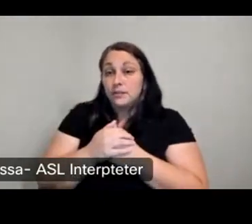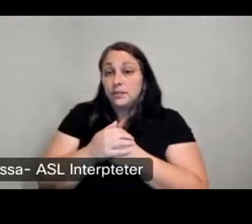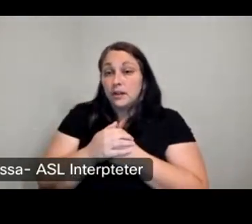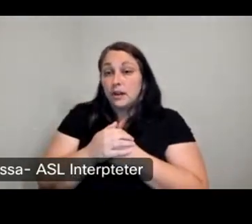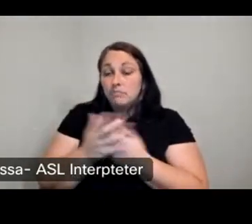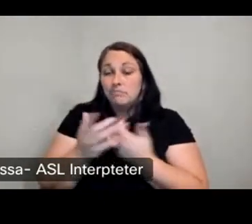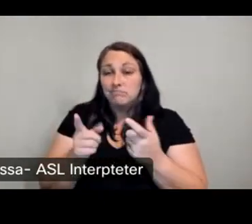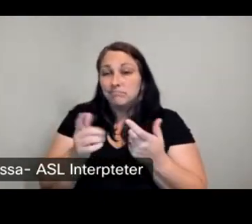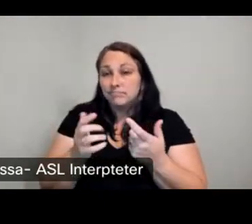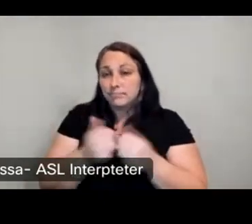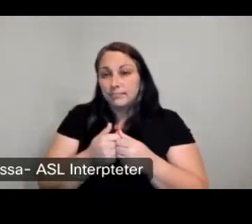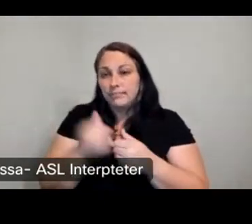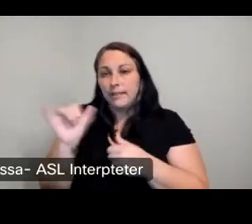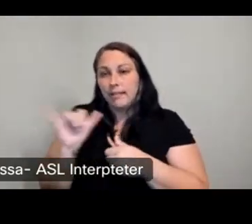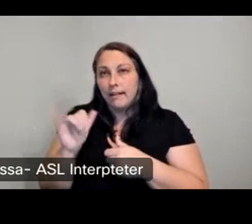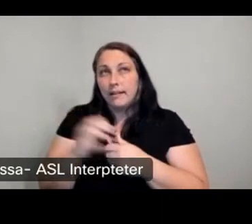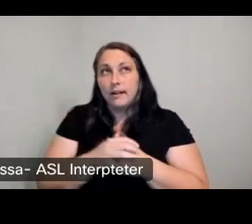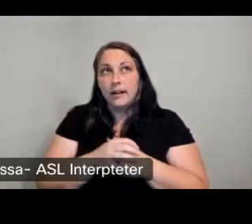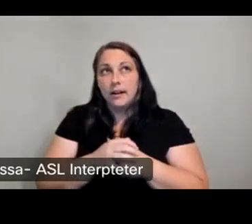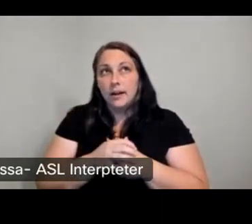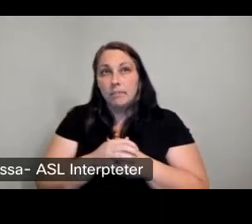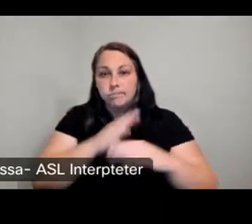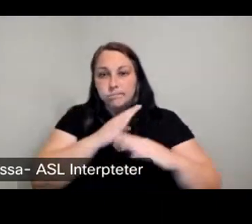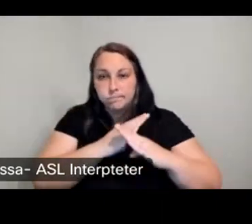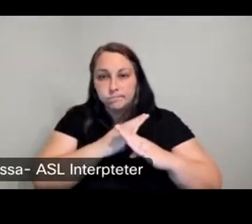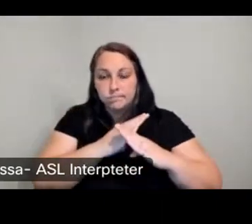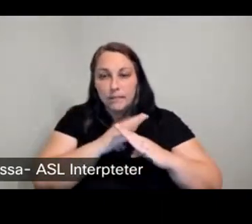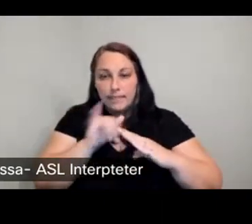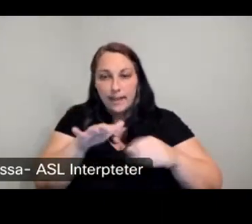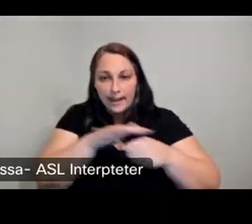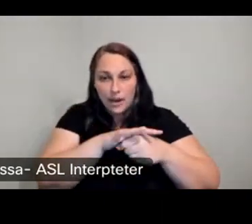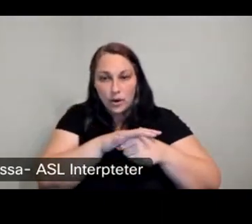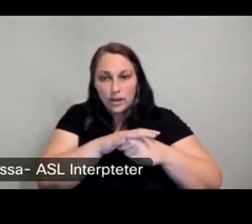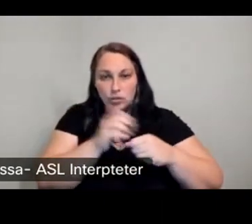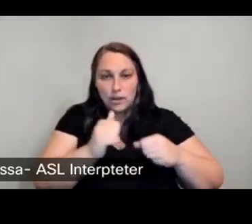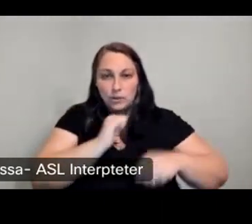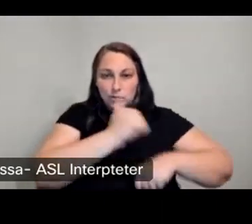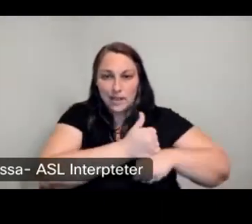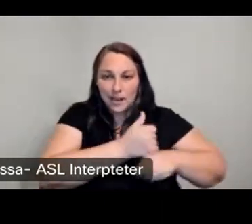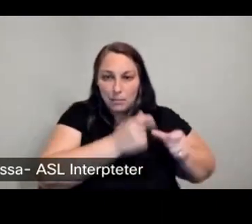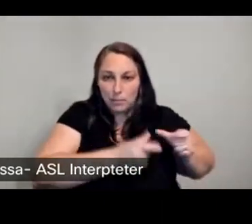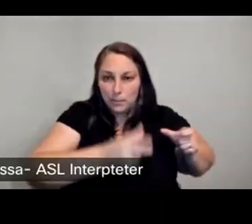um you know trying to put obstruction in that area so people are not doing that but then that doesn't